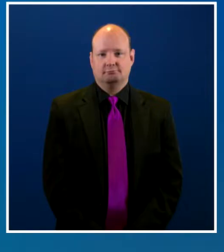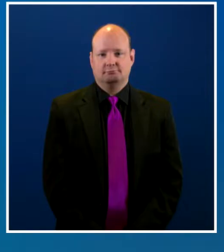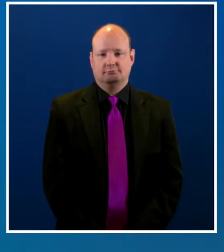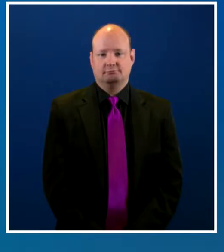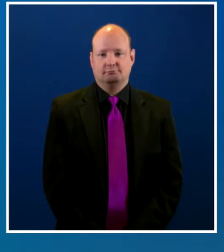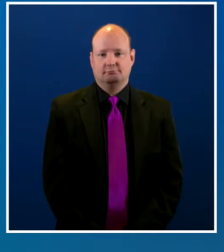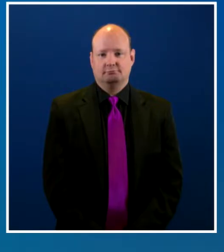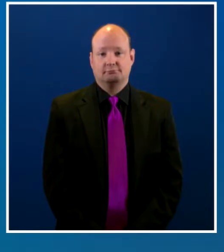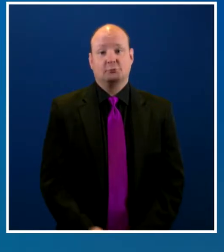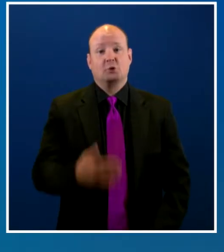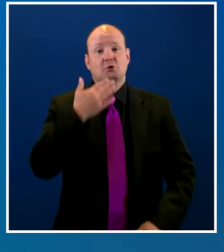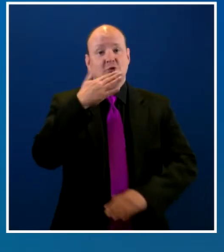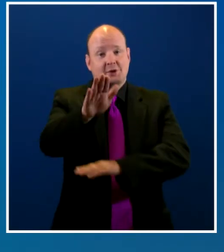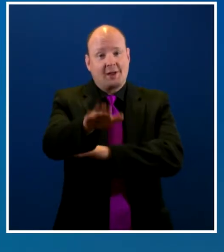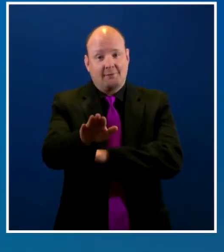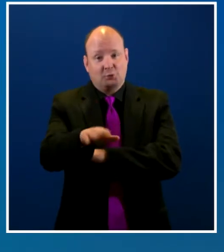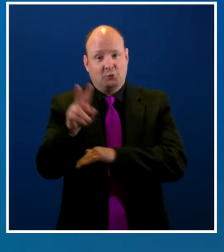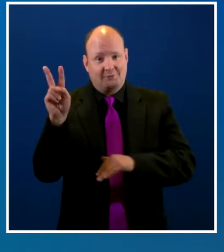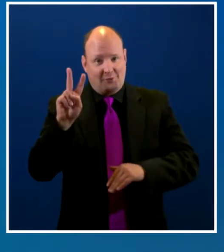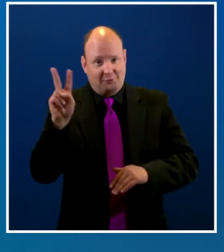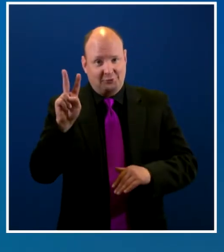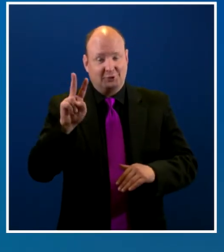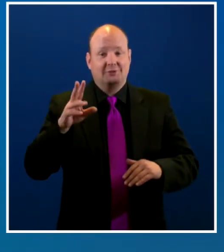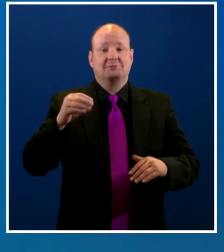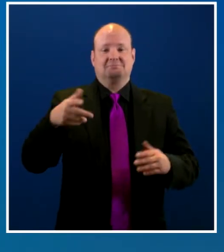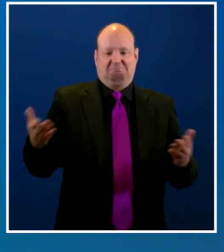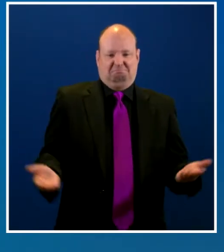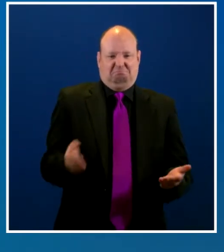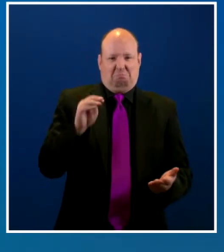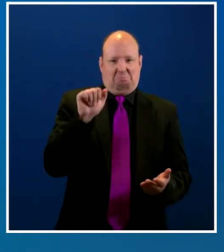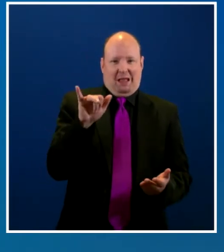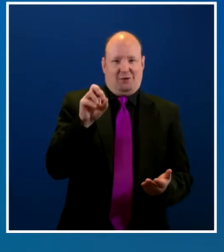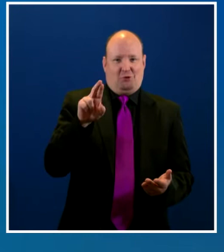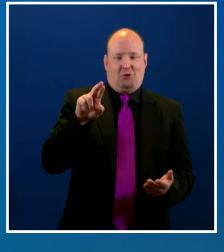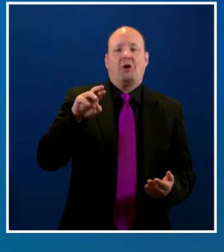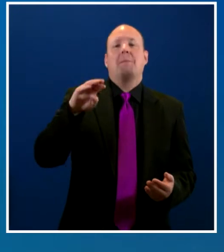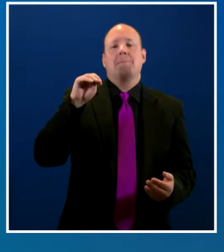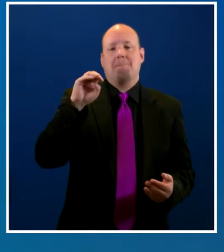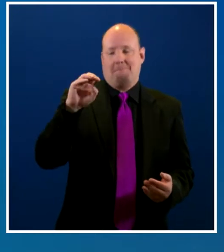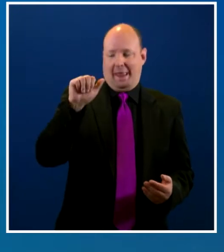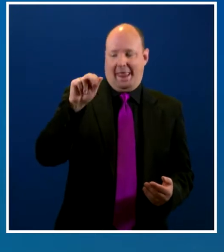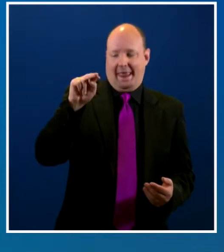Good afternoon, Vancouver. I'm Mayor Anne McEnerny-Ogle, and today is Wednesday, February 9th.